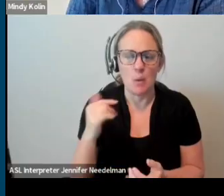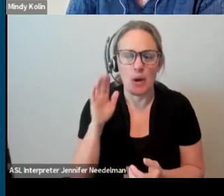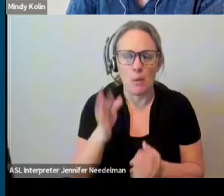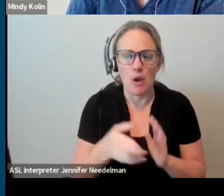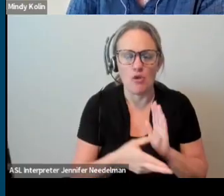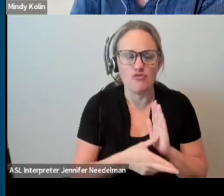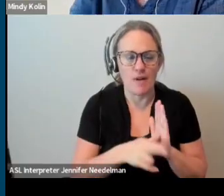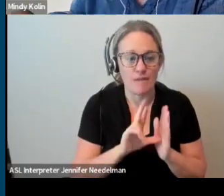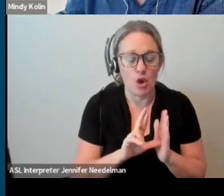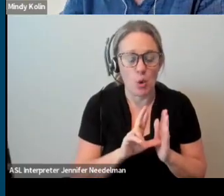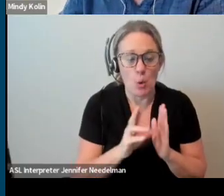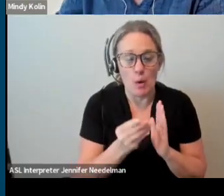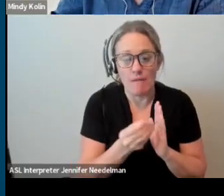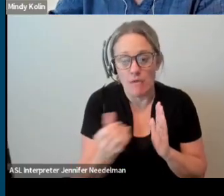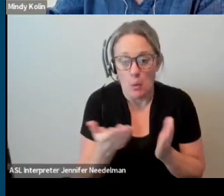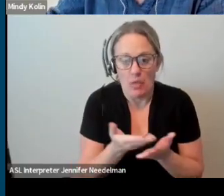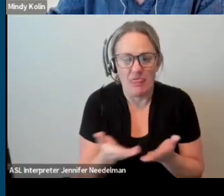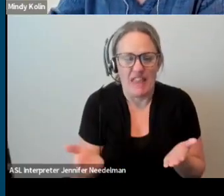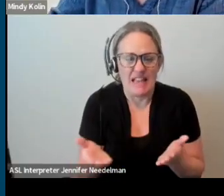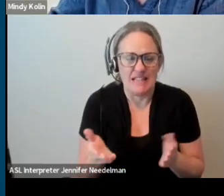before we get into the session.